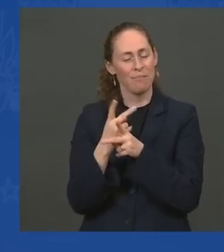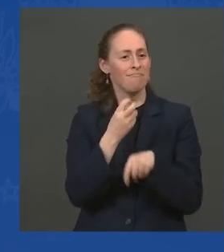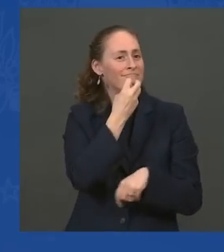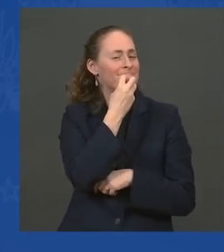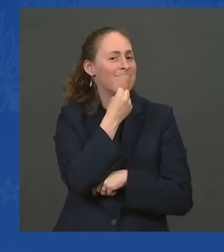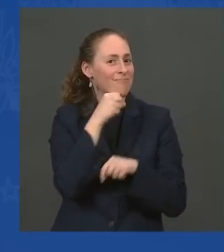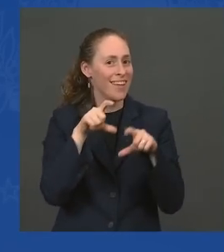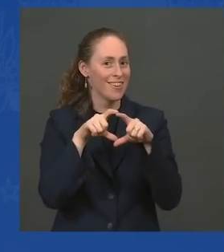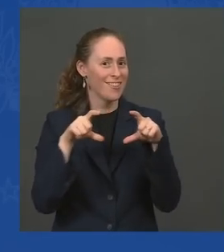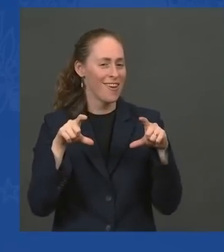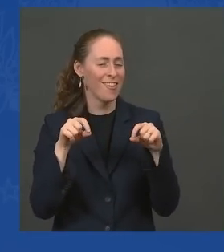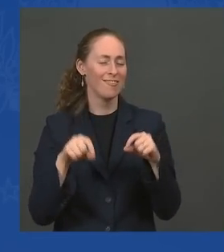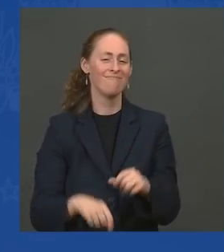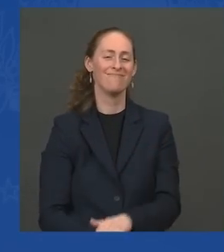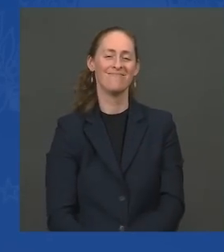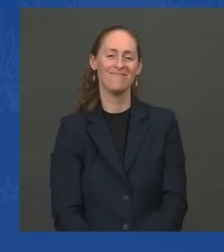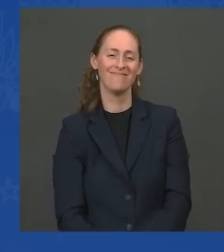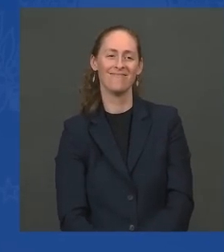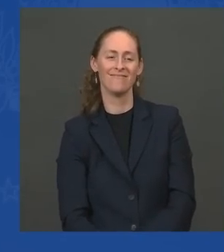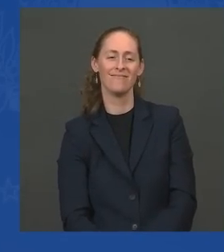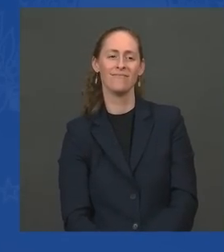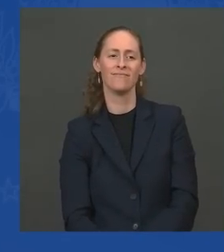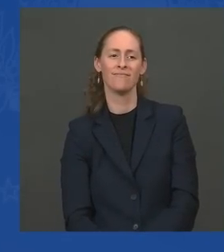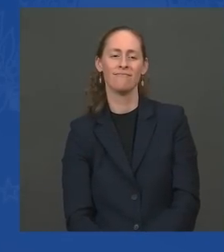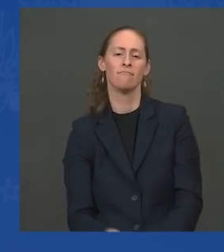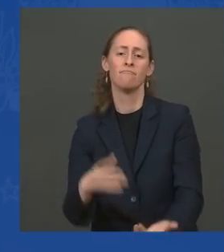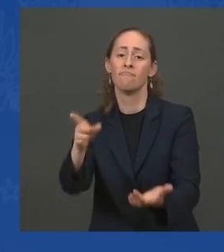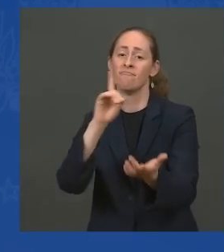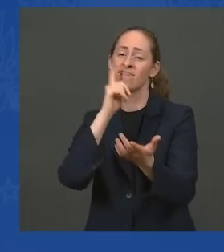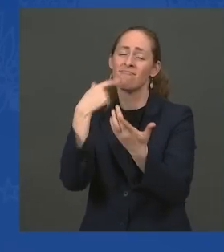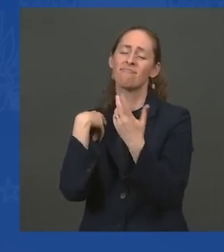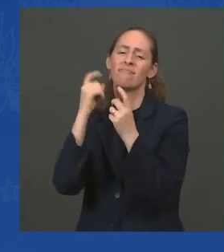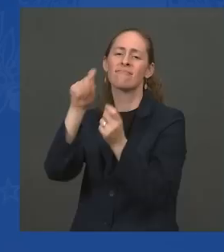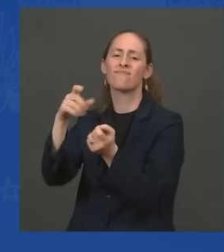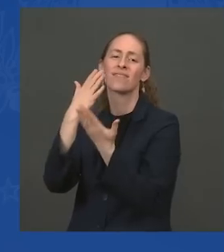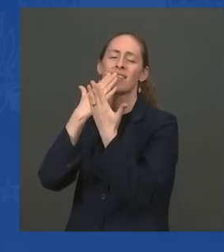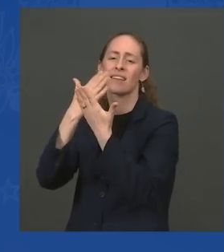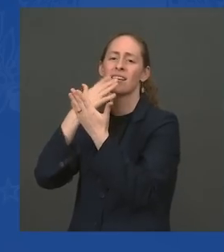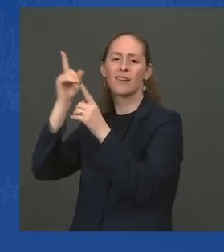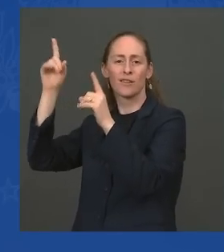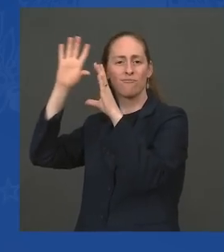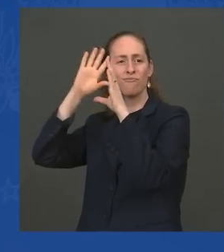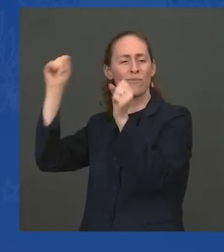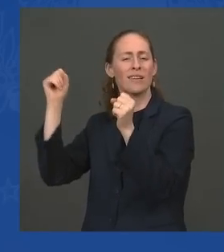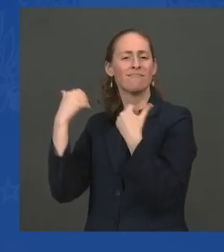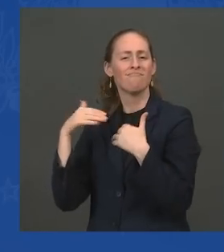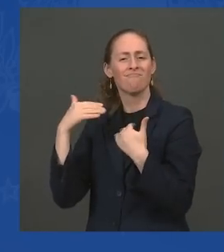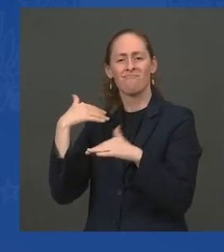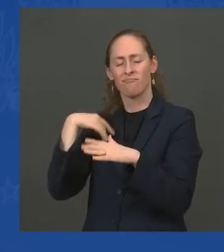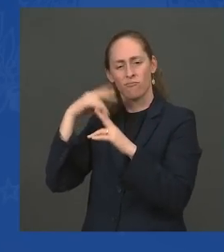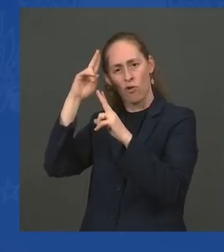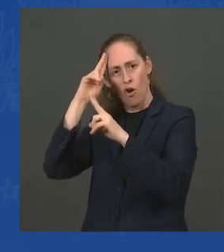And I want to thank President Biden, it's such an honor to be in the capital, blue collar America,